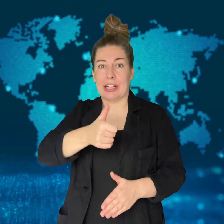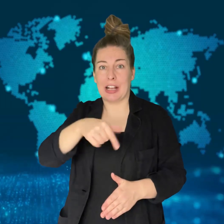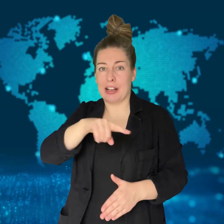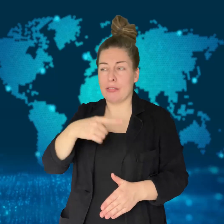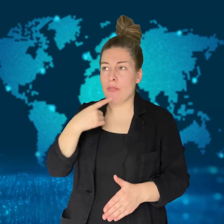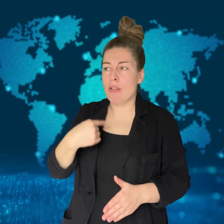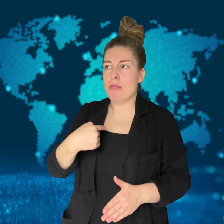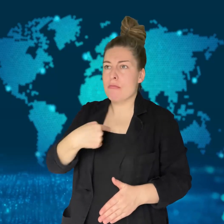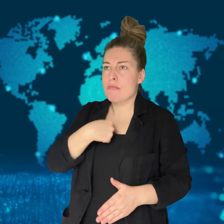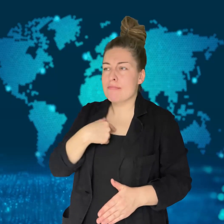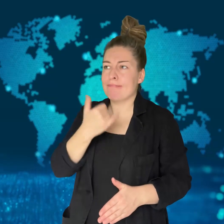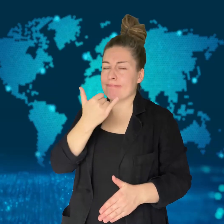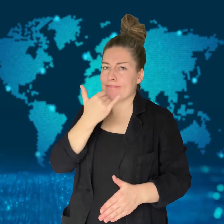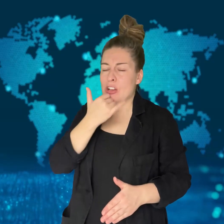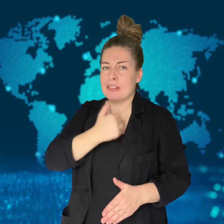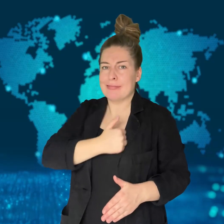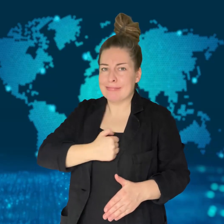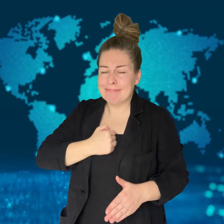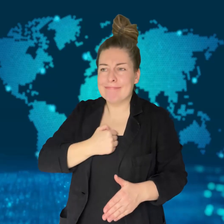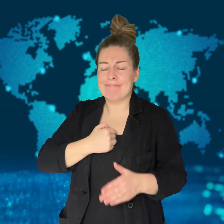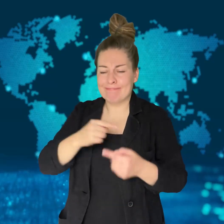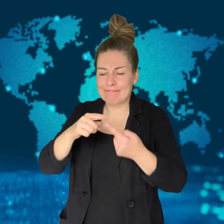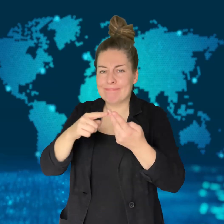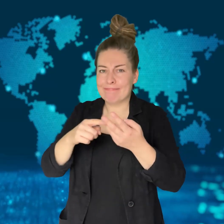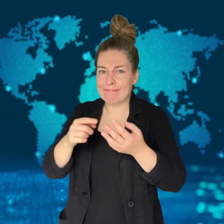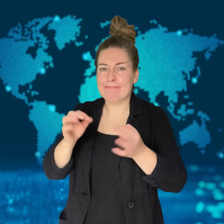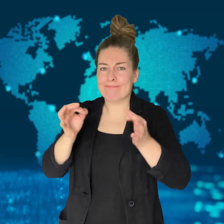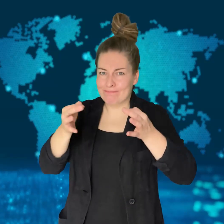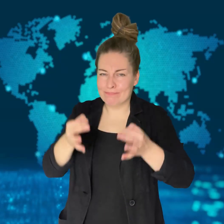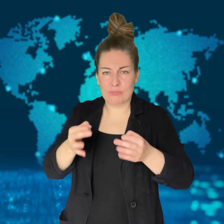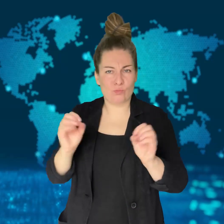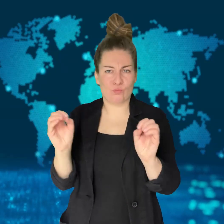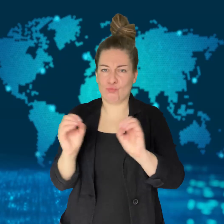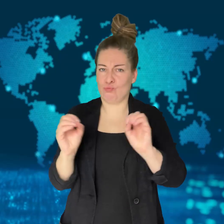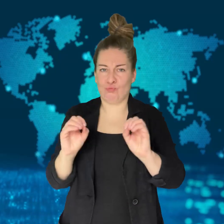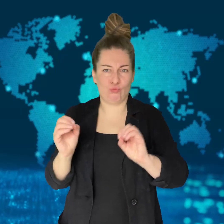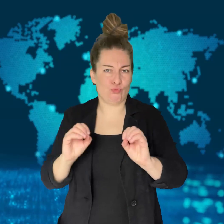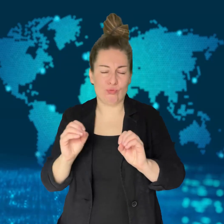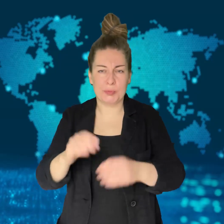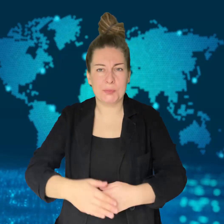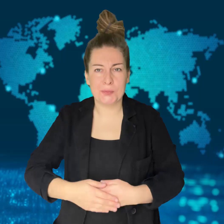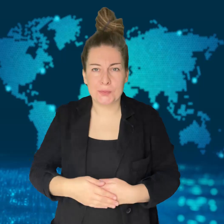All of the defendants in the case pleaded not guilty.